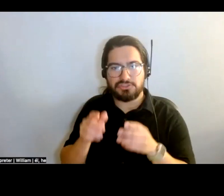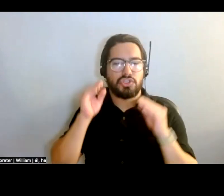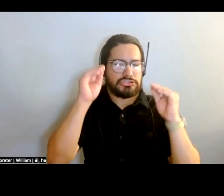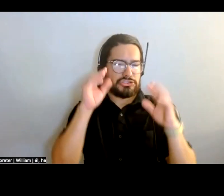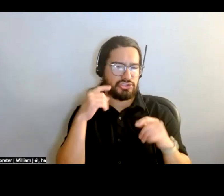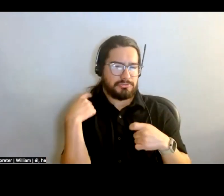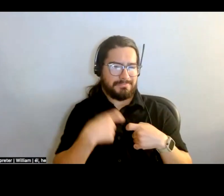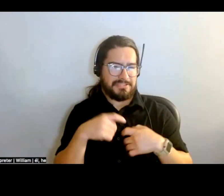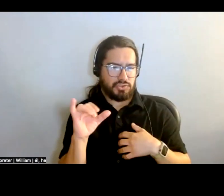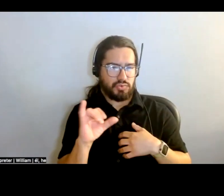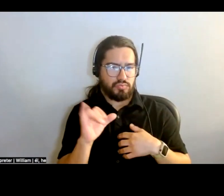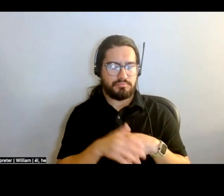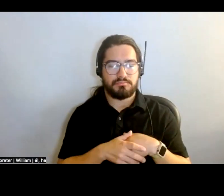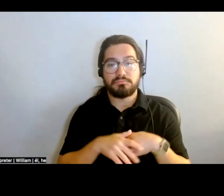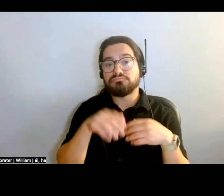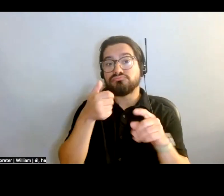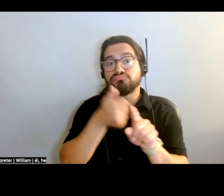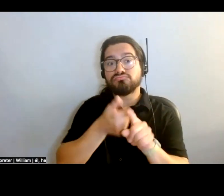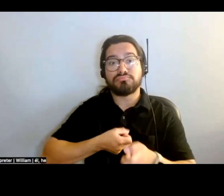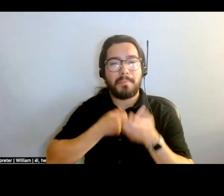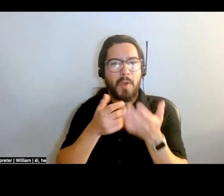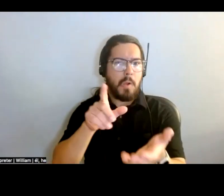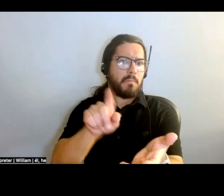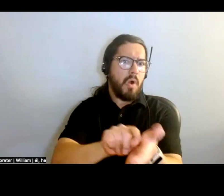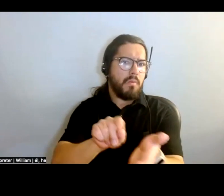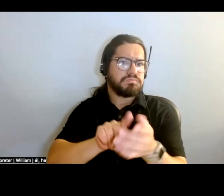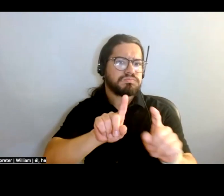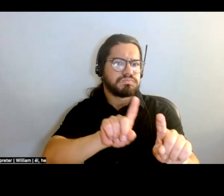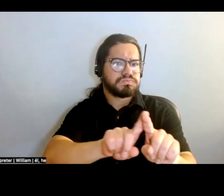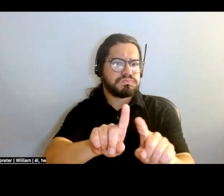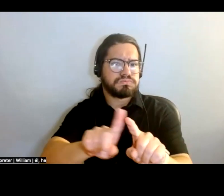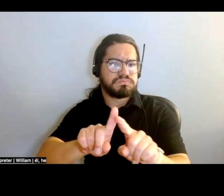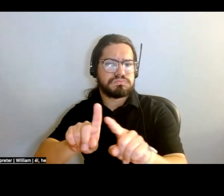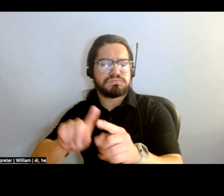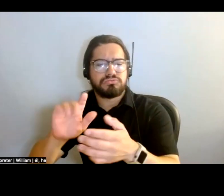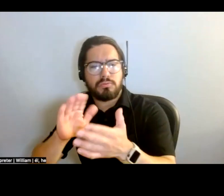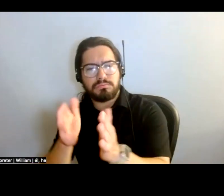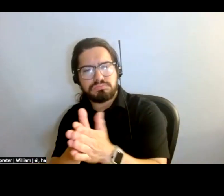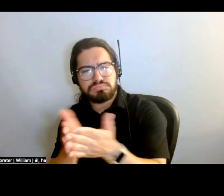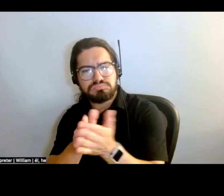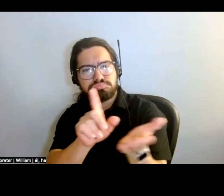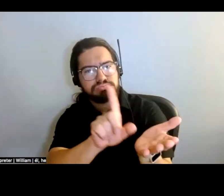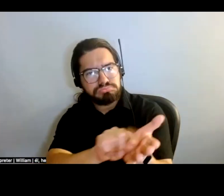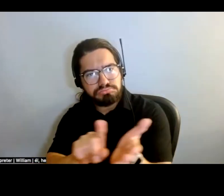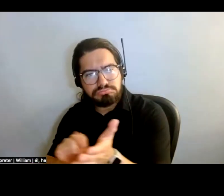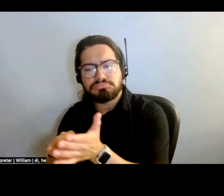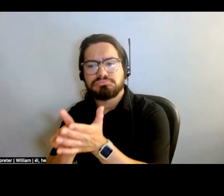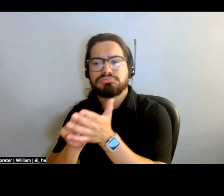Her poems have been published in Orquídeas voces: Muestra de poesía venezolana contemporánea, Letralia, La Parada Poética, Pruka, Los Poetas del 5, and the anthologies Me Vibra II: Brevísima